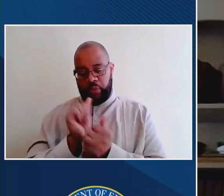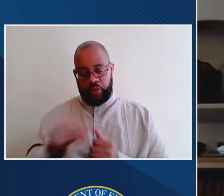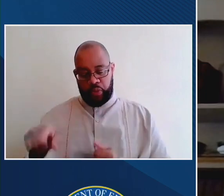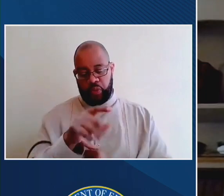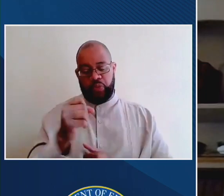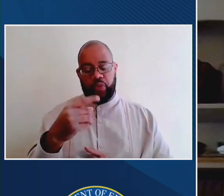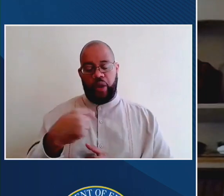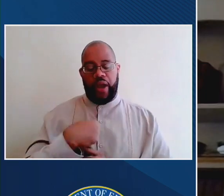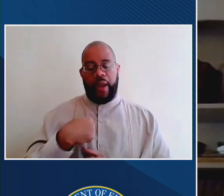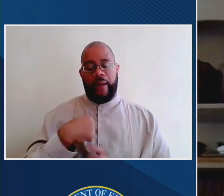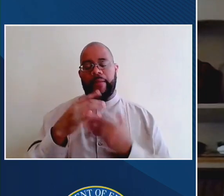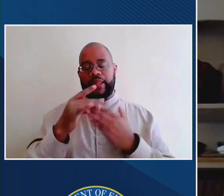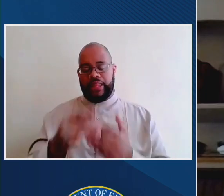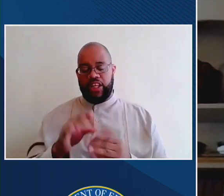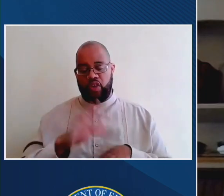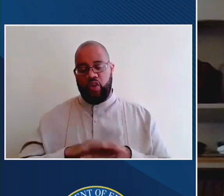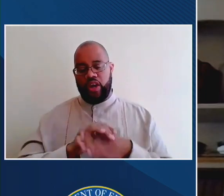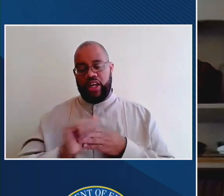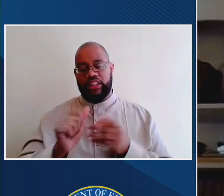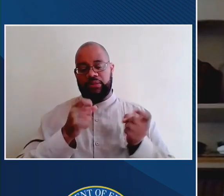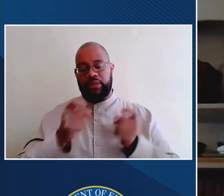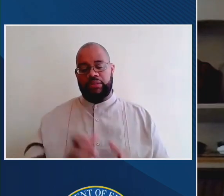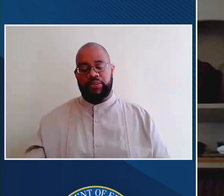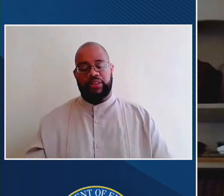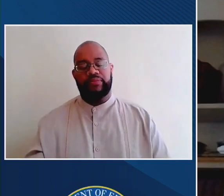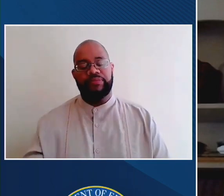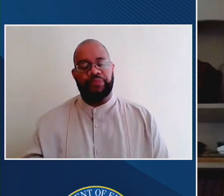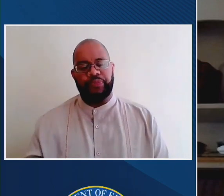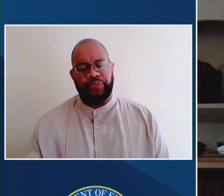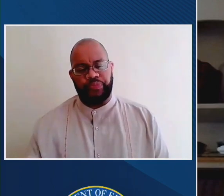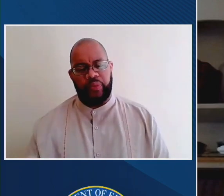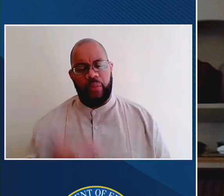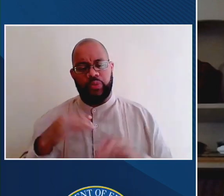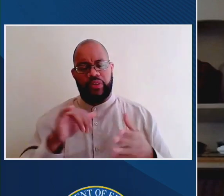lead on cash management and I will be doing state authorization.